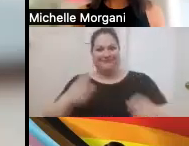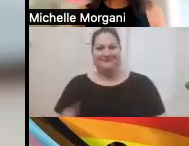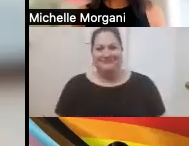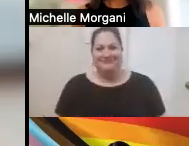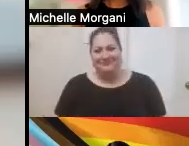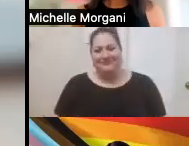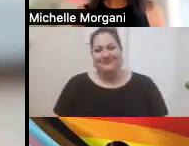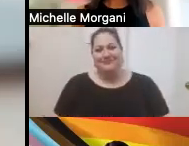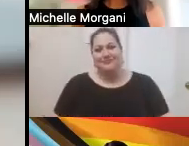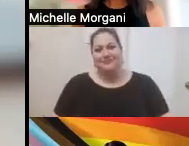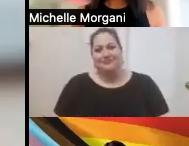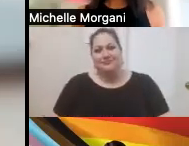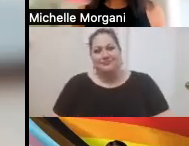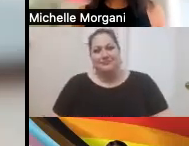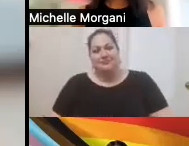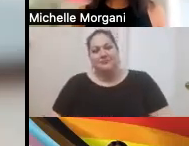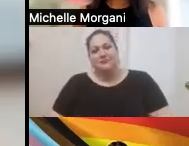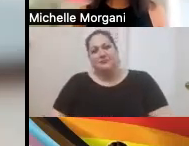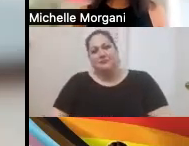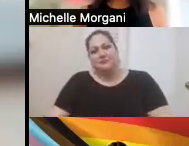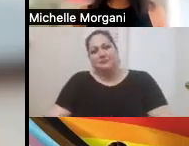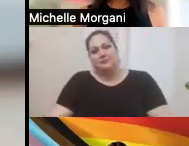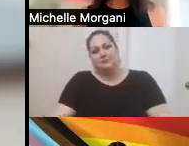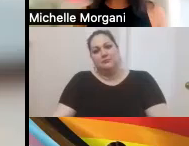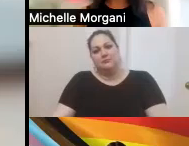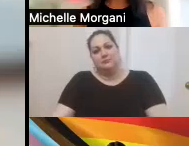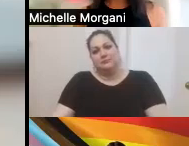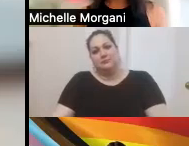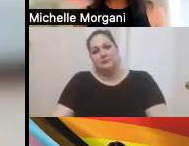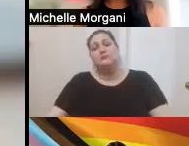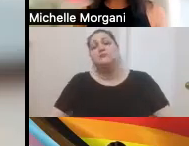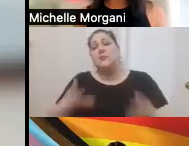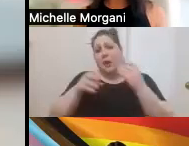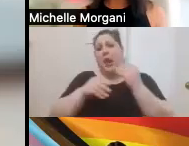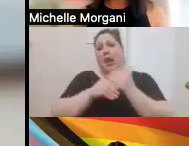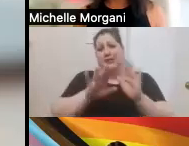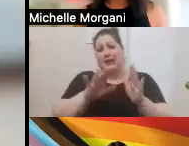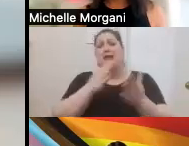I would, I wanted to also just add, yes, some students do come to post secondary with a lot of,